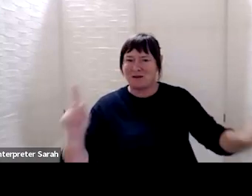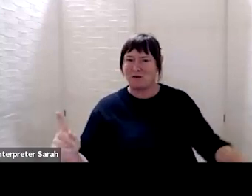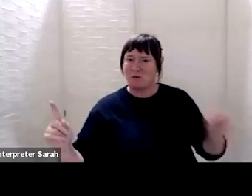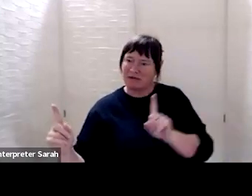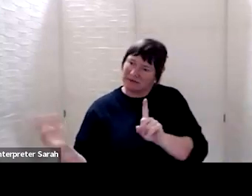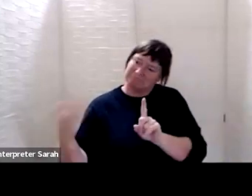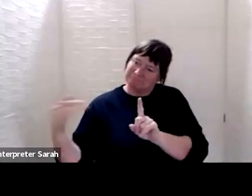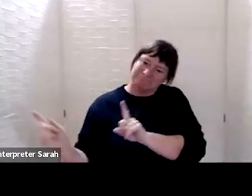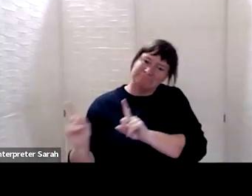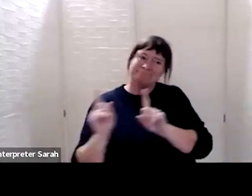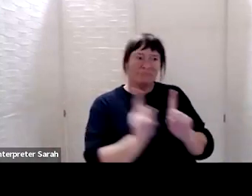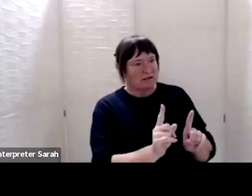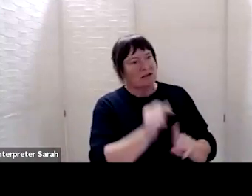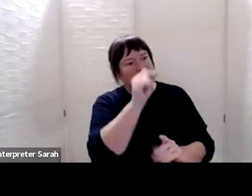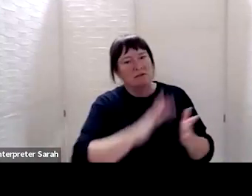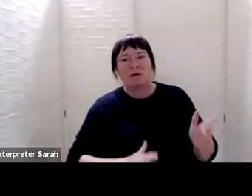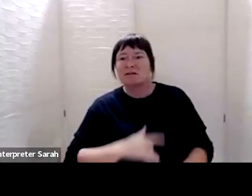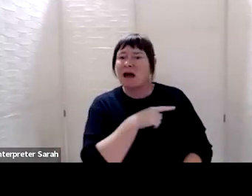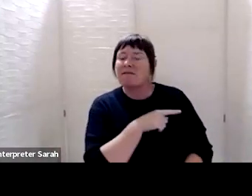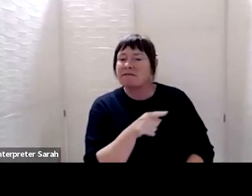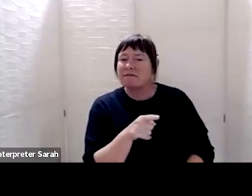And it’s, you know, it’s a fantastic use of our funding.